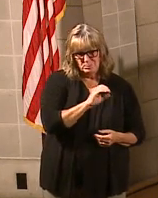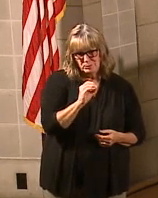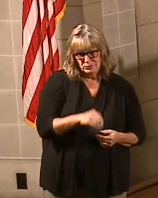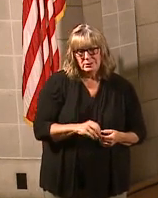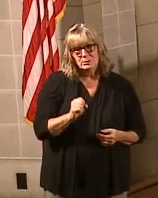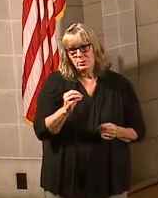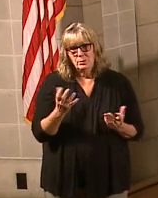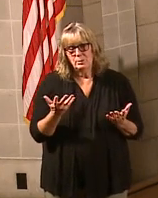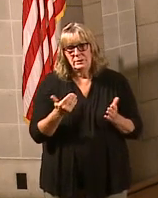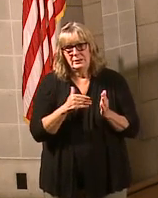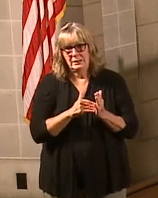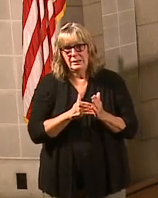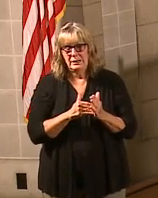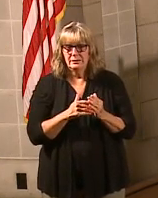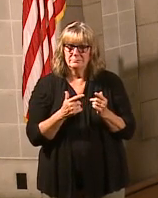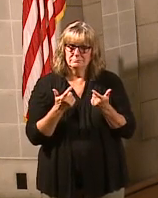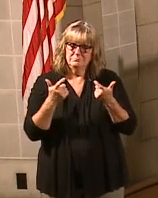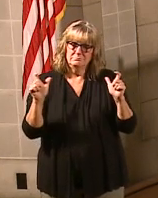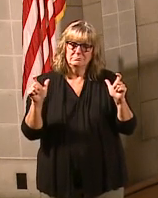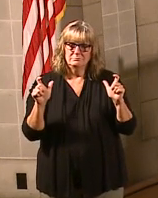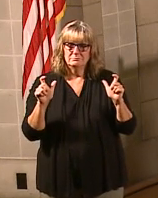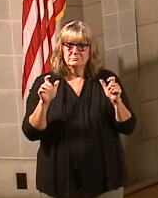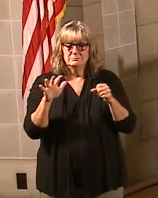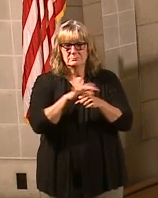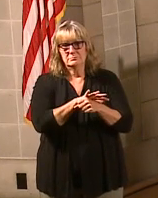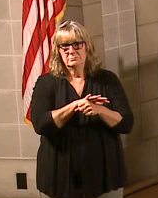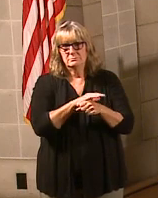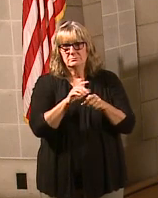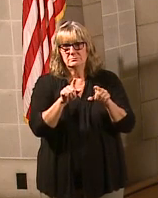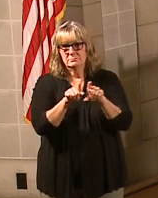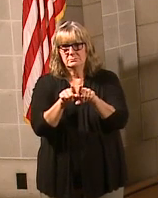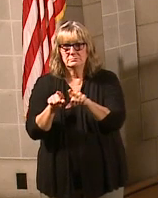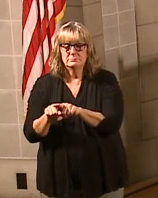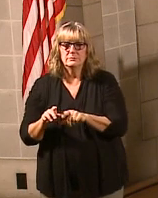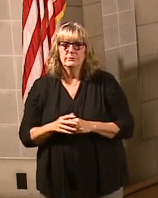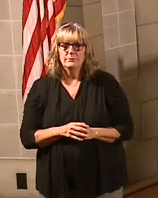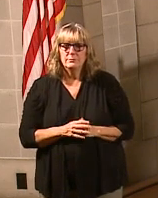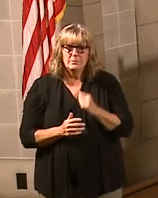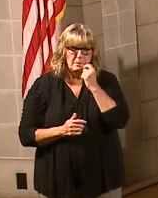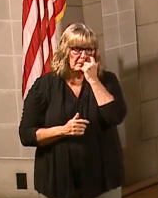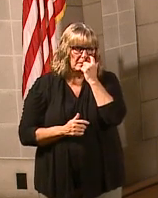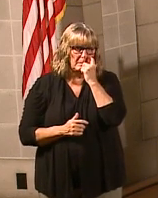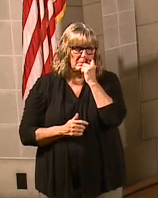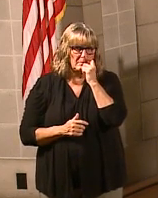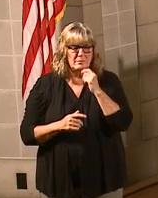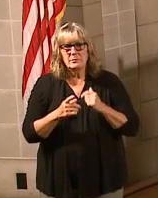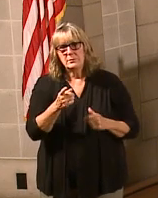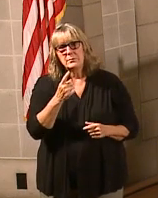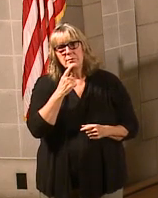ICU CAPACITY AND PEDIATRIC ICU CAPACITY ACTUALLY WOULD BE AT